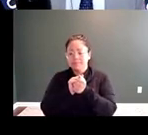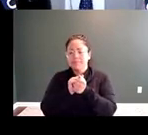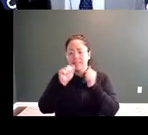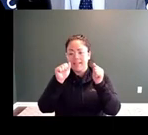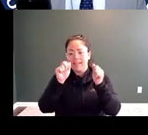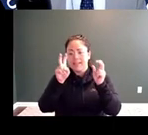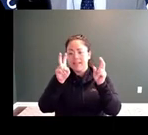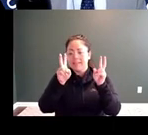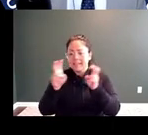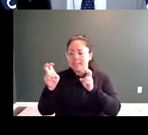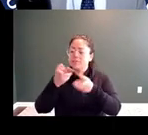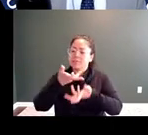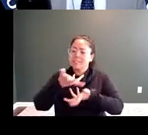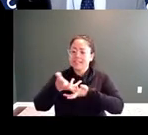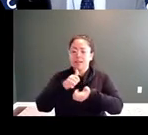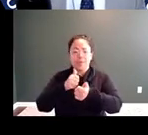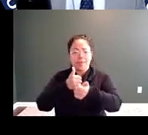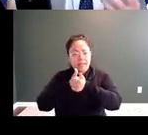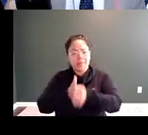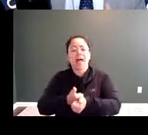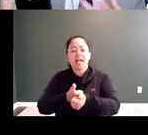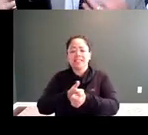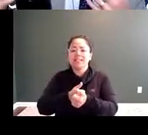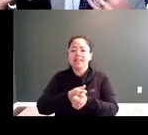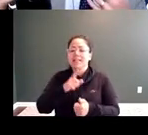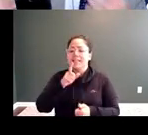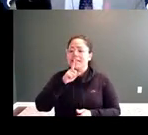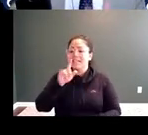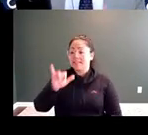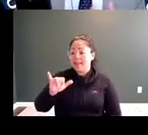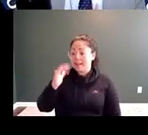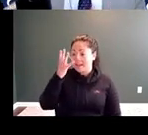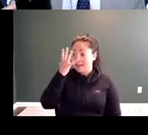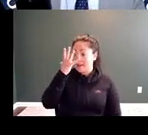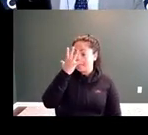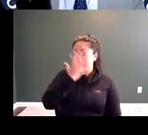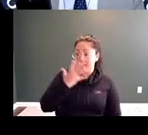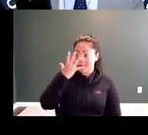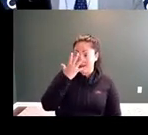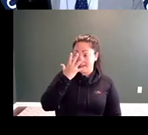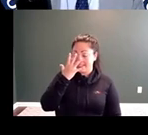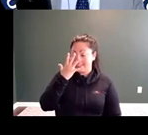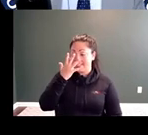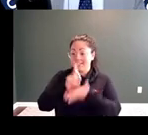dealing with compliance is discrimination based on appearance.